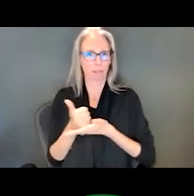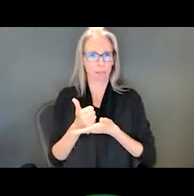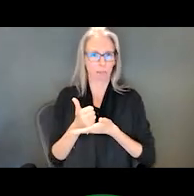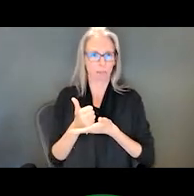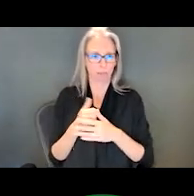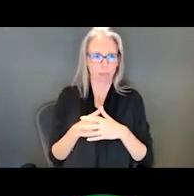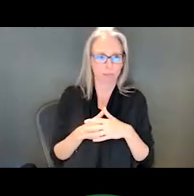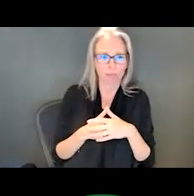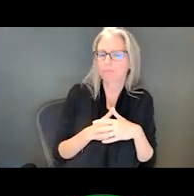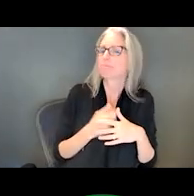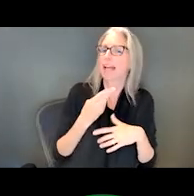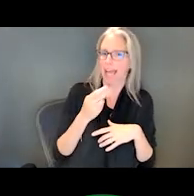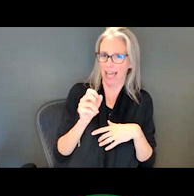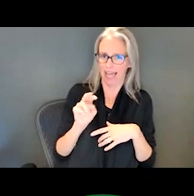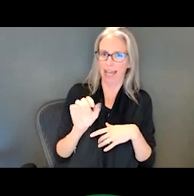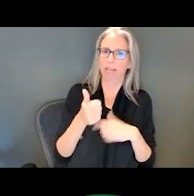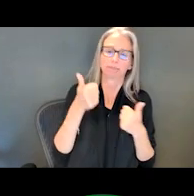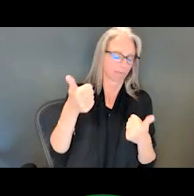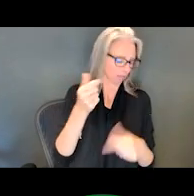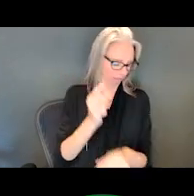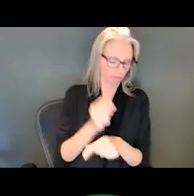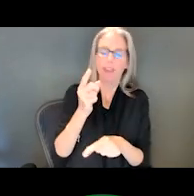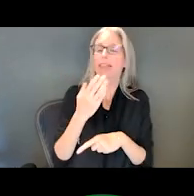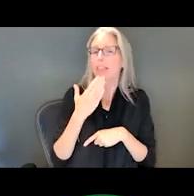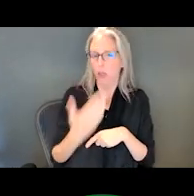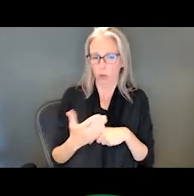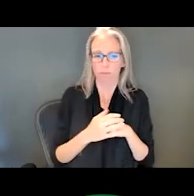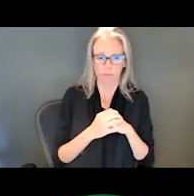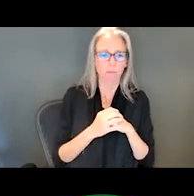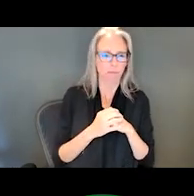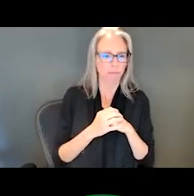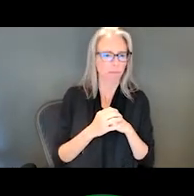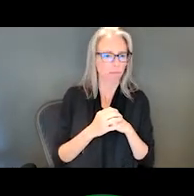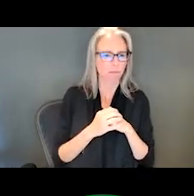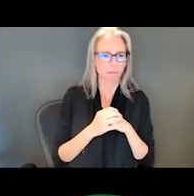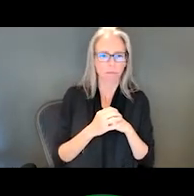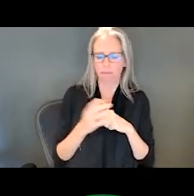important and and having an environment, creating an environment in parks as well as, you know,